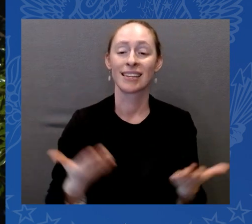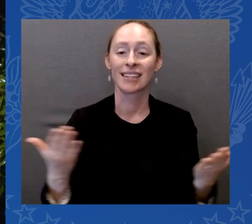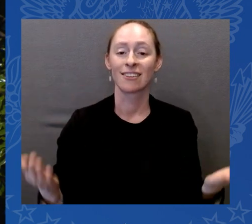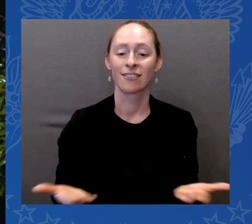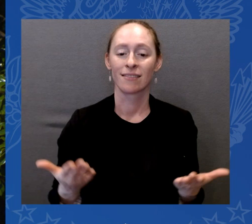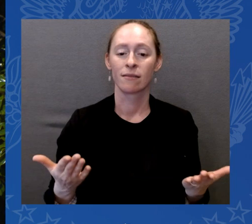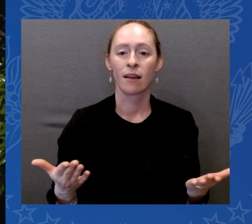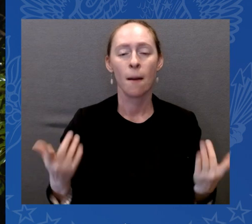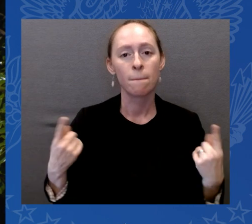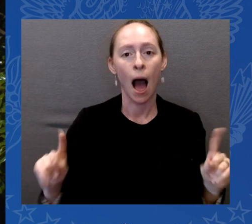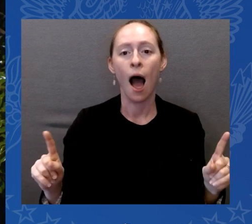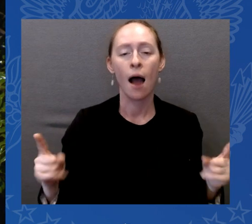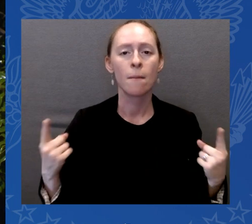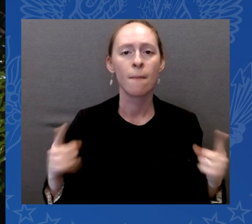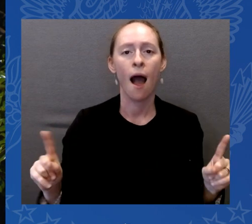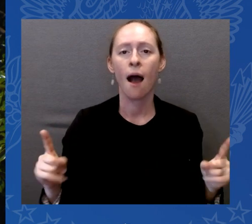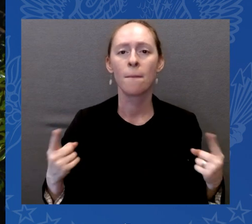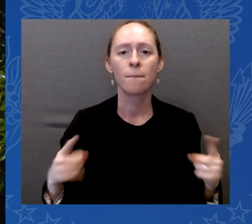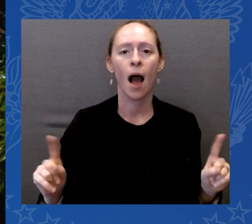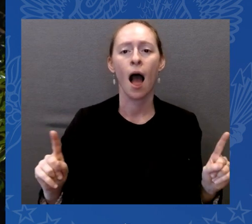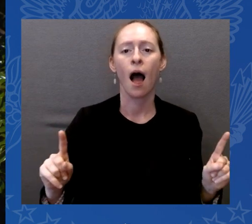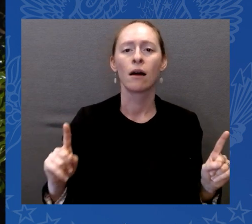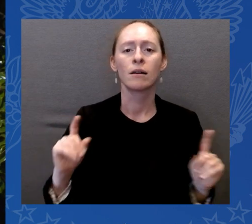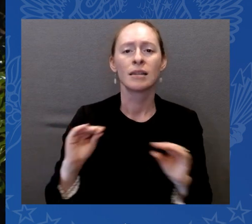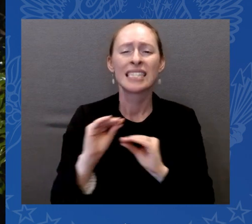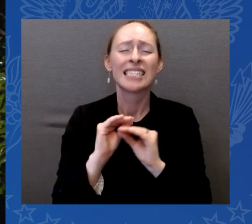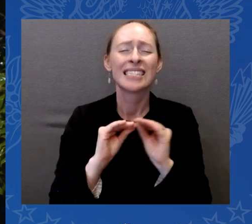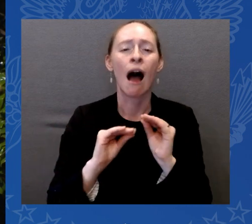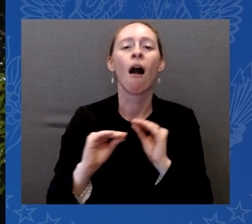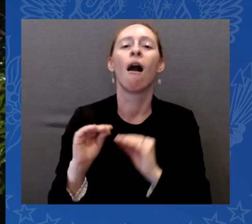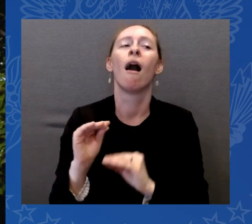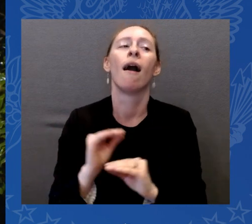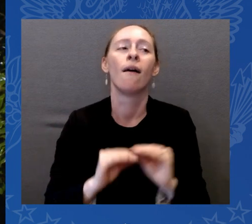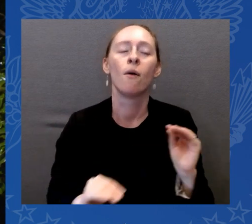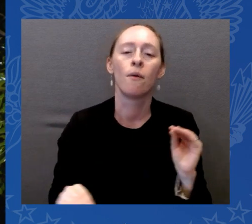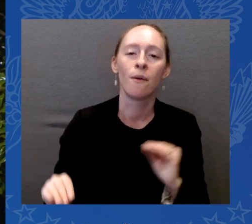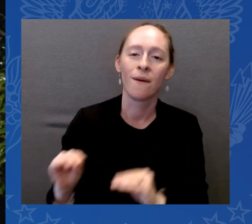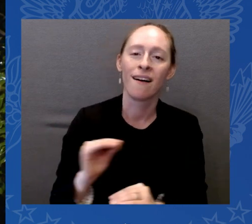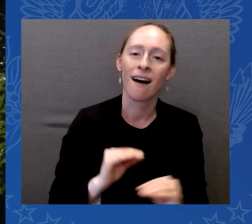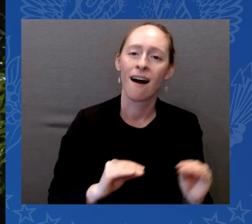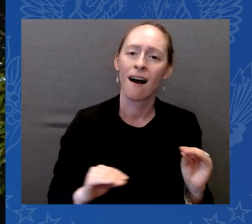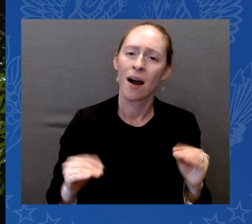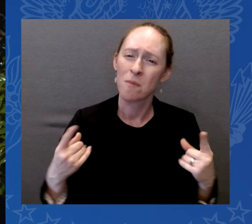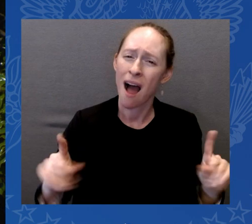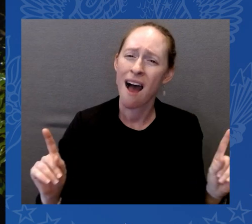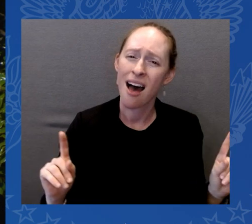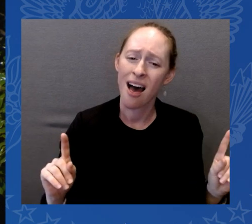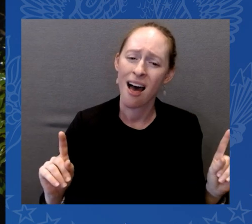It's a big step forward for the country, but it won't surprise you to hear that many Republicans are saying.